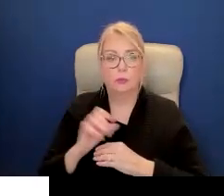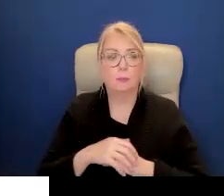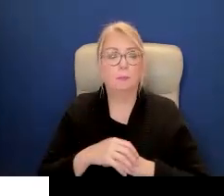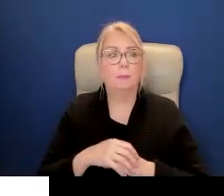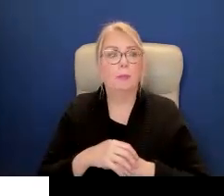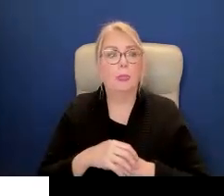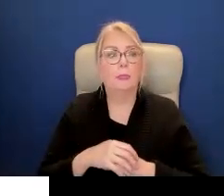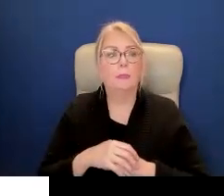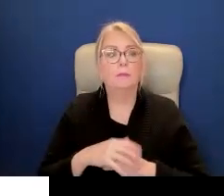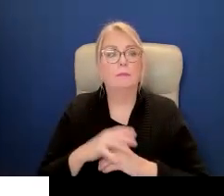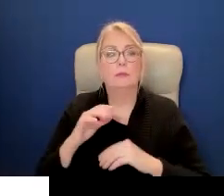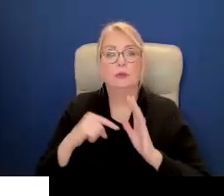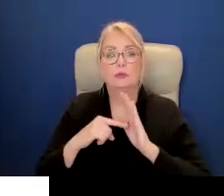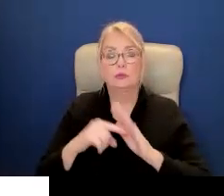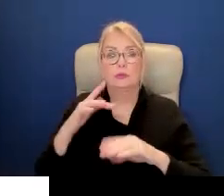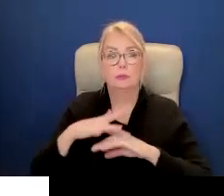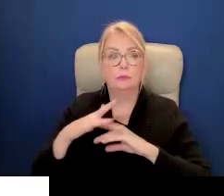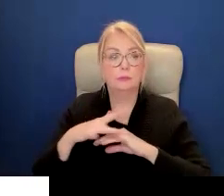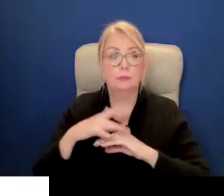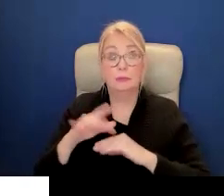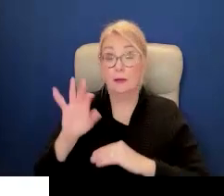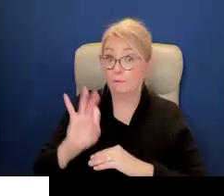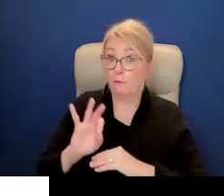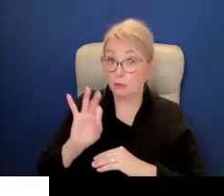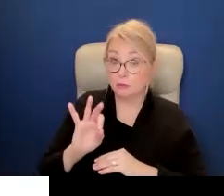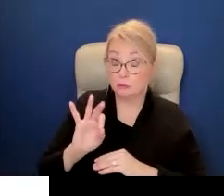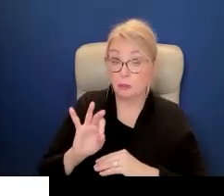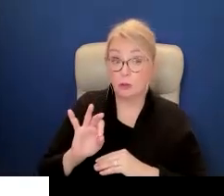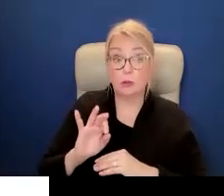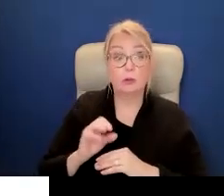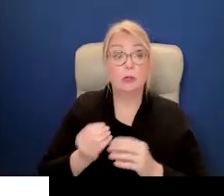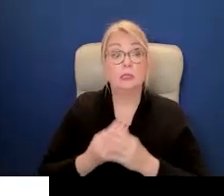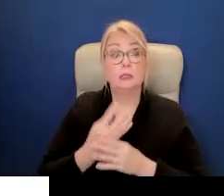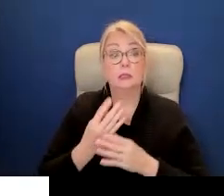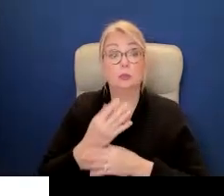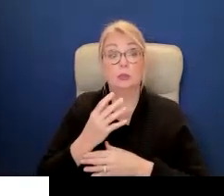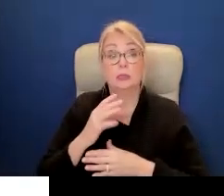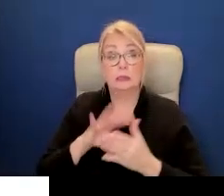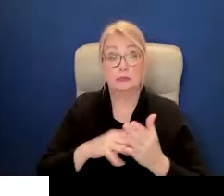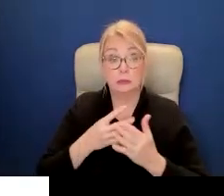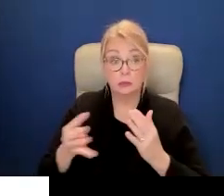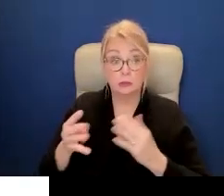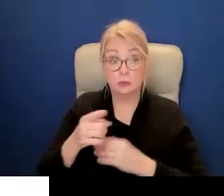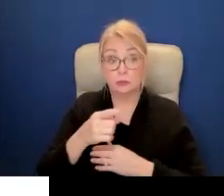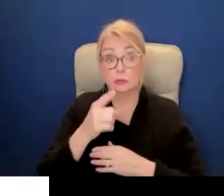Currently, right now for Fresno City, our spring 2025 schedule, there's appointments that are available from 9 a.m.